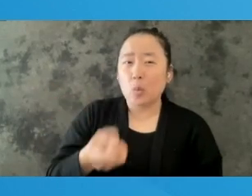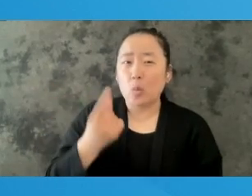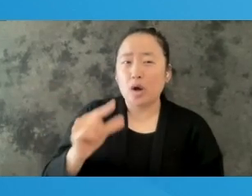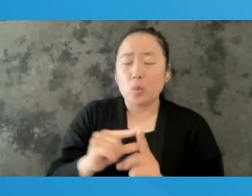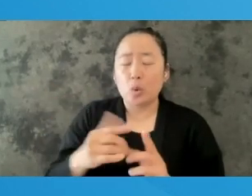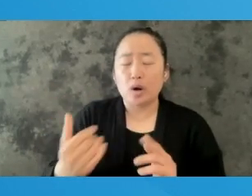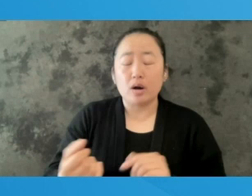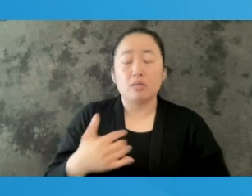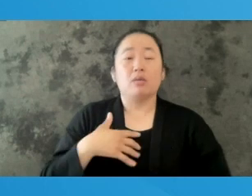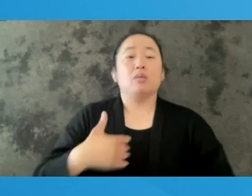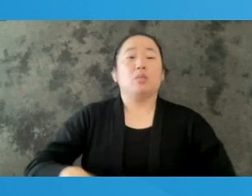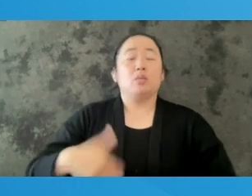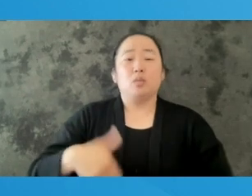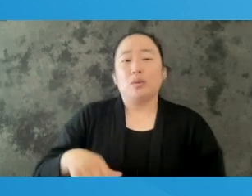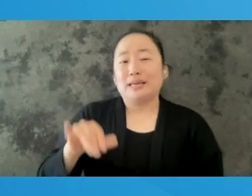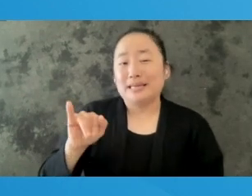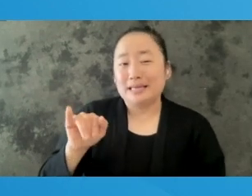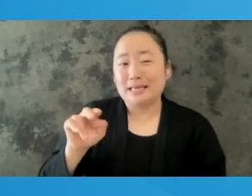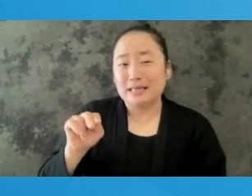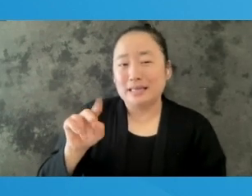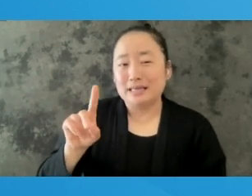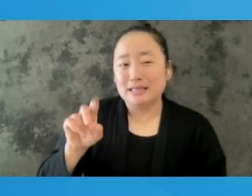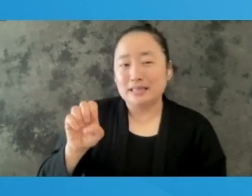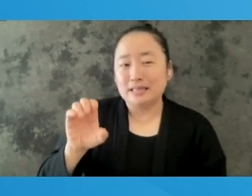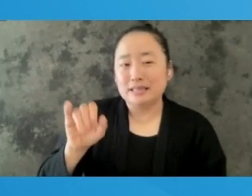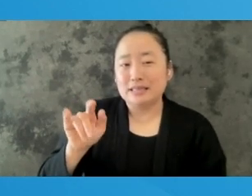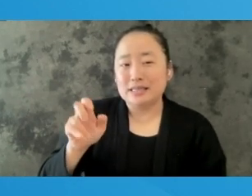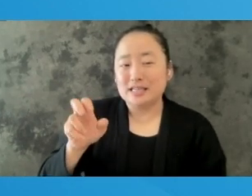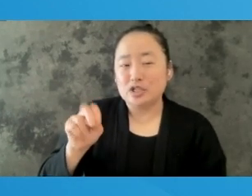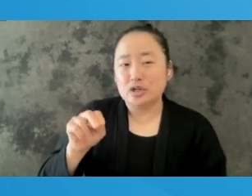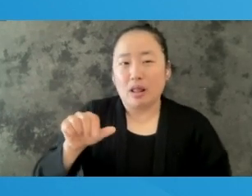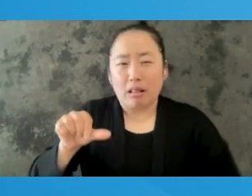So, I think that's a really interesting choice.